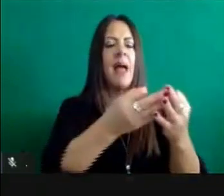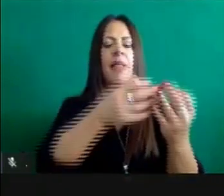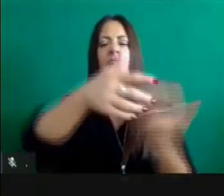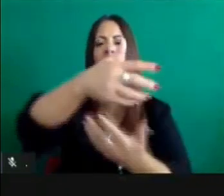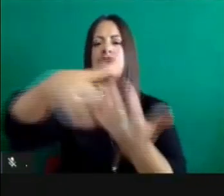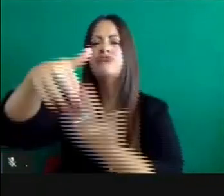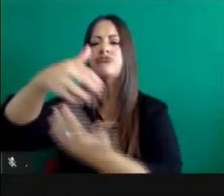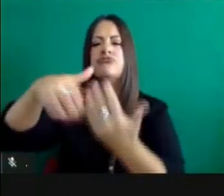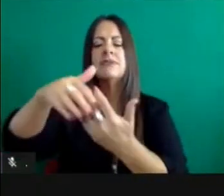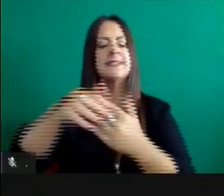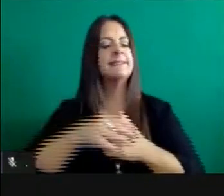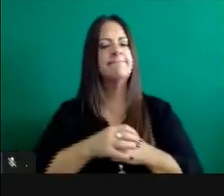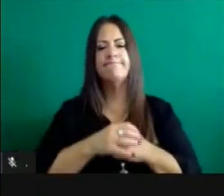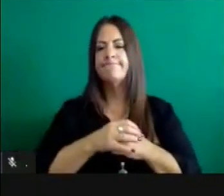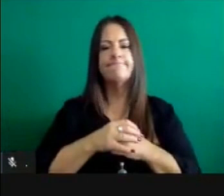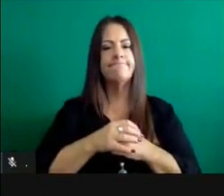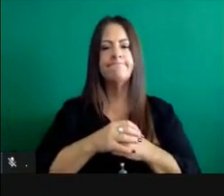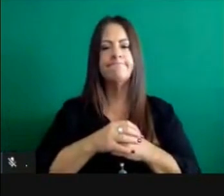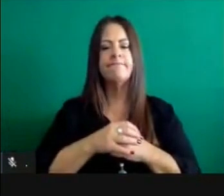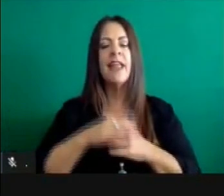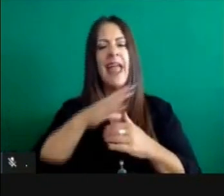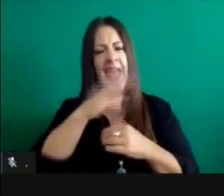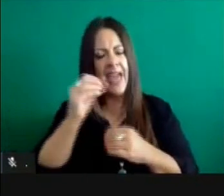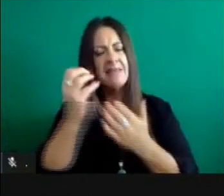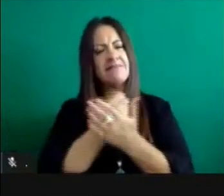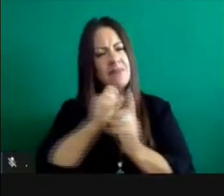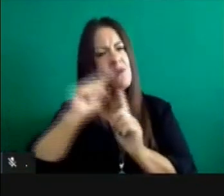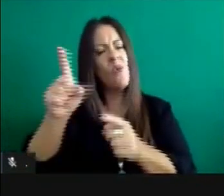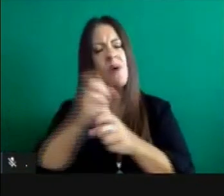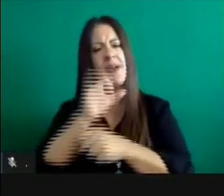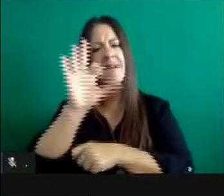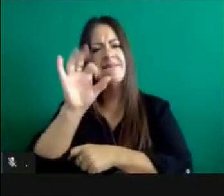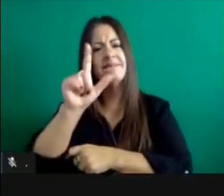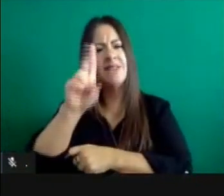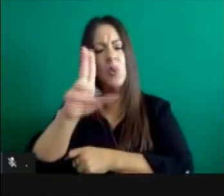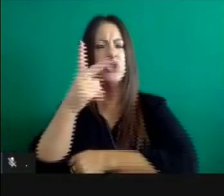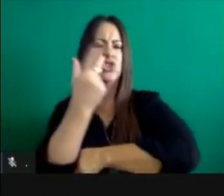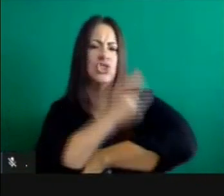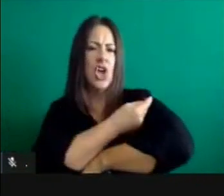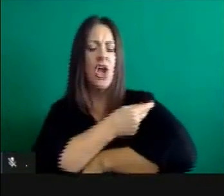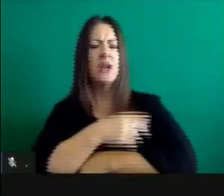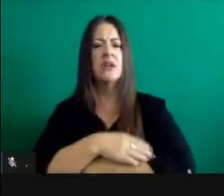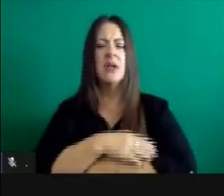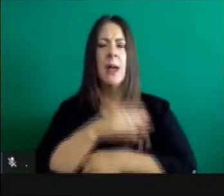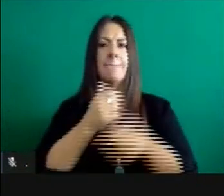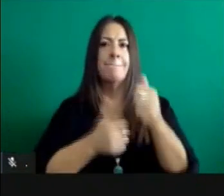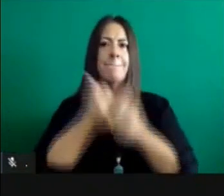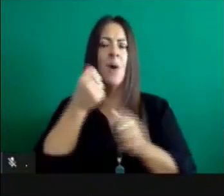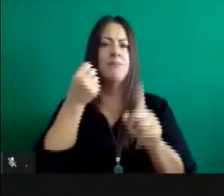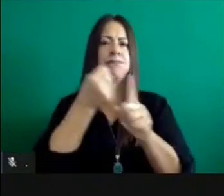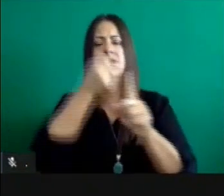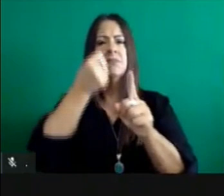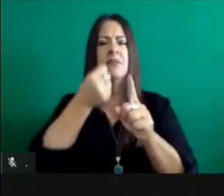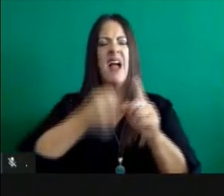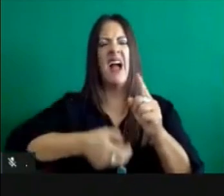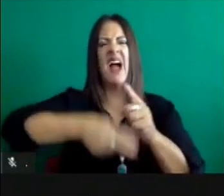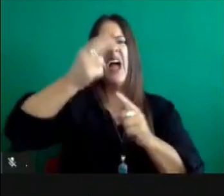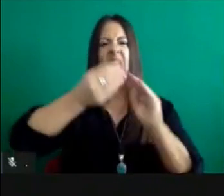DISTANCE, TO WASH HER HANDS AND DON'T MOVE OUTSIDE OF YOUR HOUSEHOLD, AND ANOTHER REMINDER, TO GET THE FLU SHOT AND WE KNOW THAT CALIFORNIA USUALLY EXPERIENCES OUR SURGE